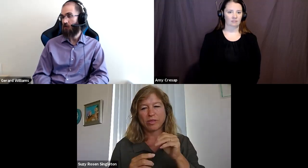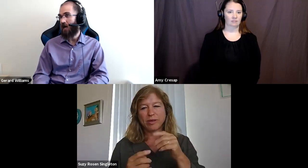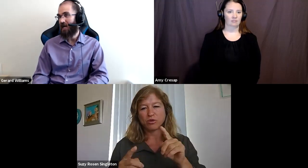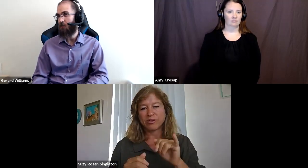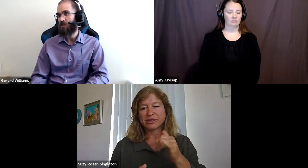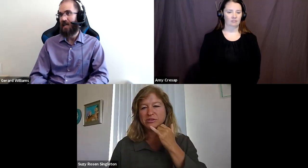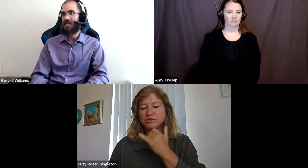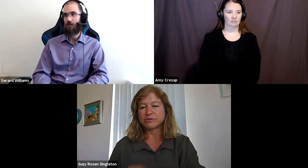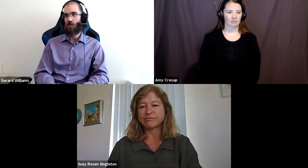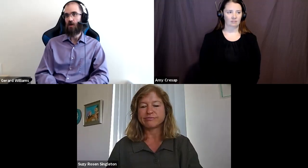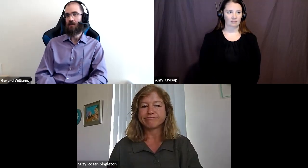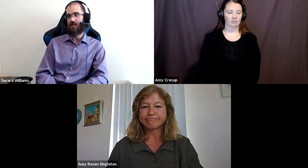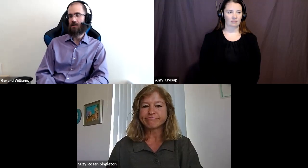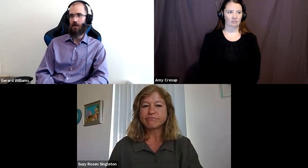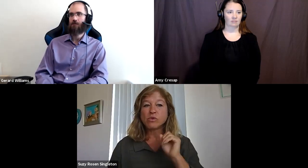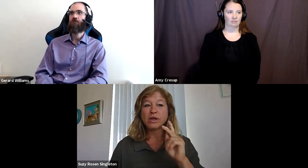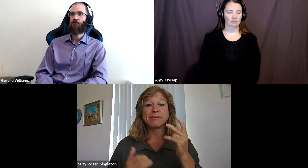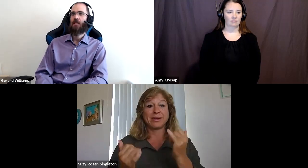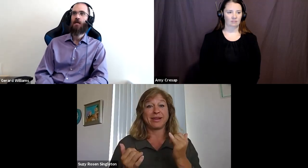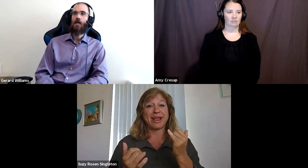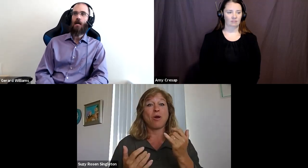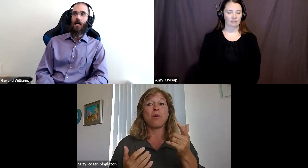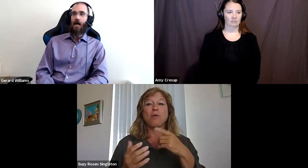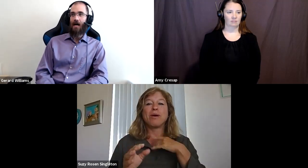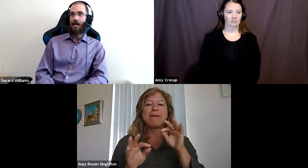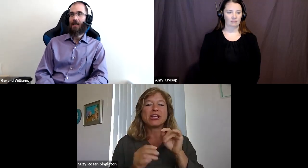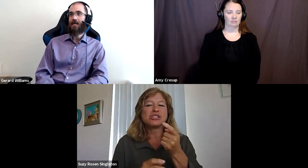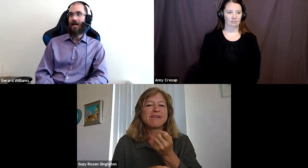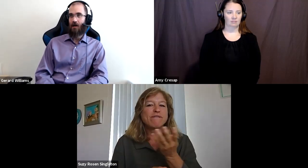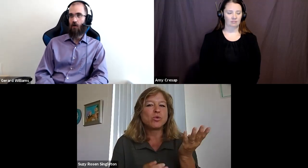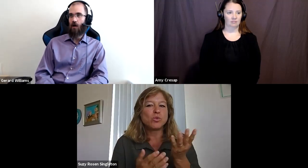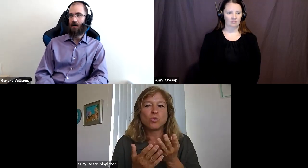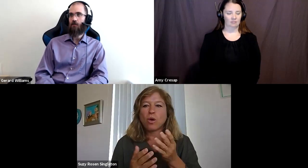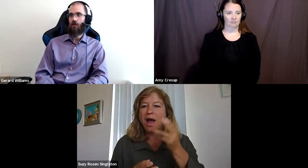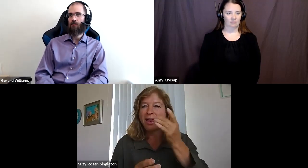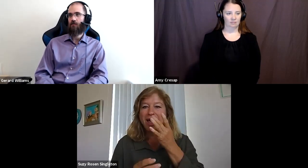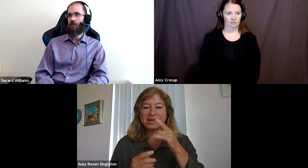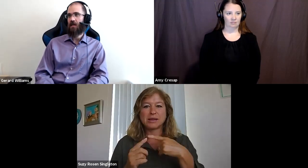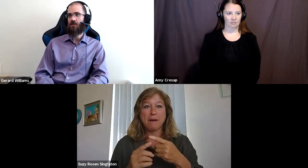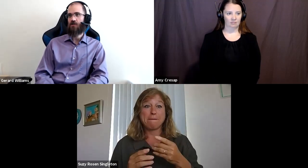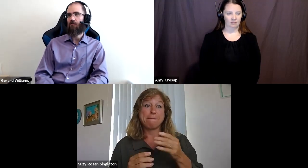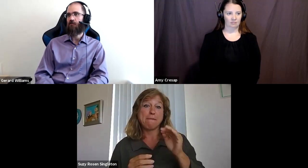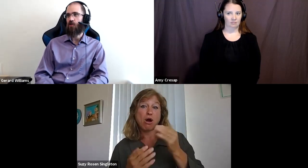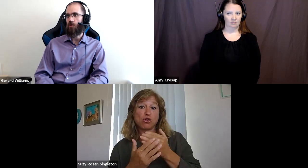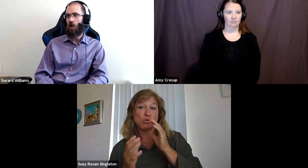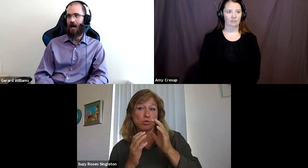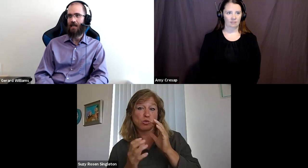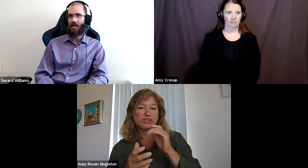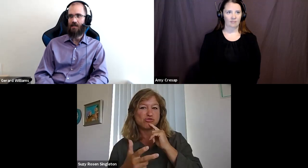not able to get to them during the session. Now, we're picking just a few highlights of